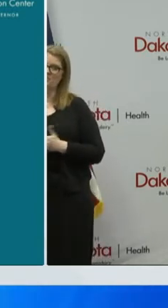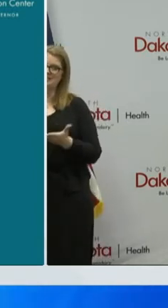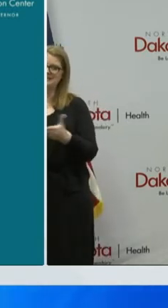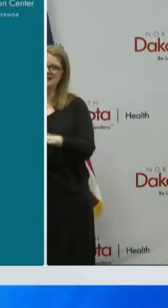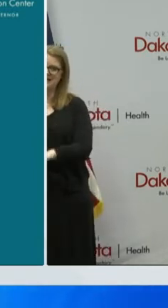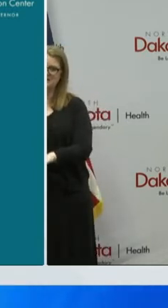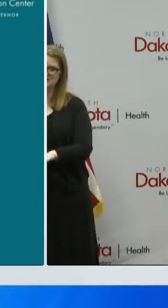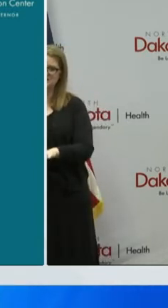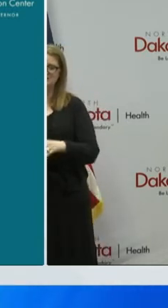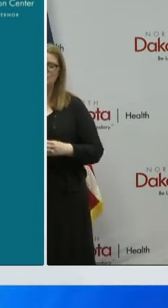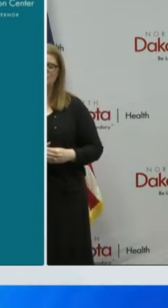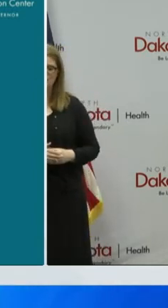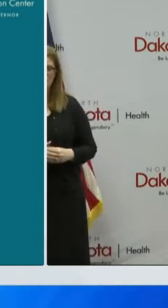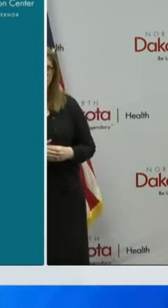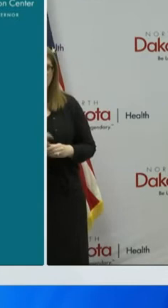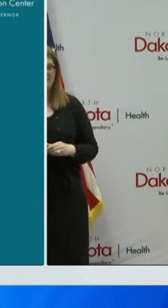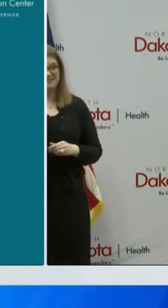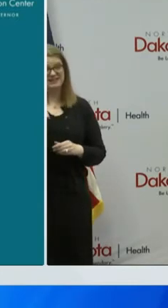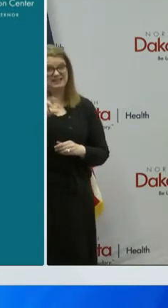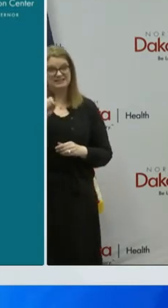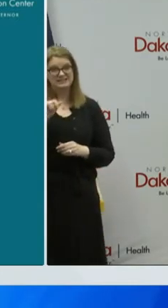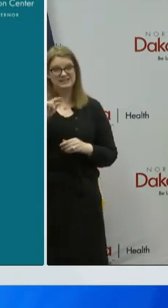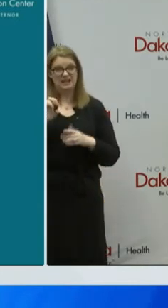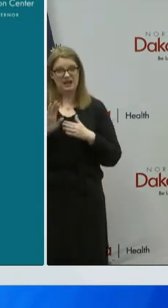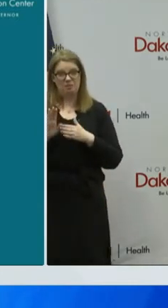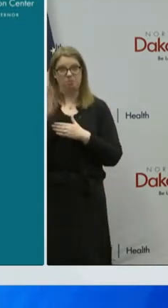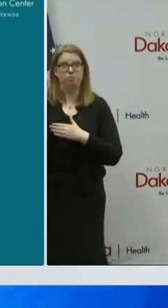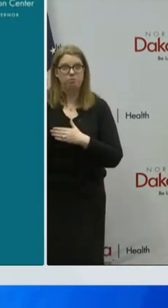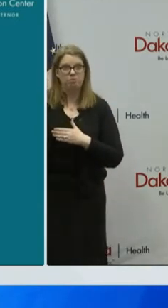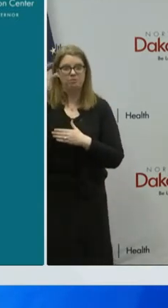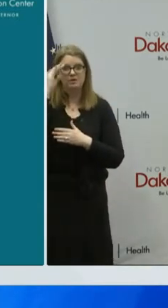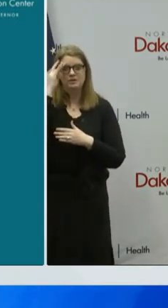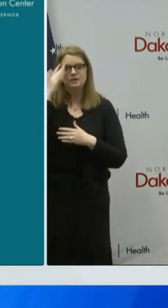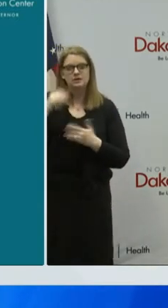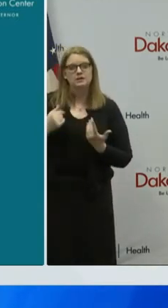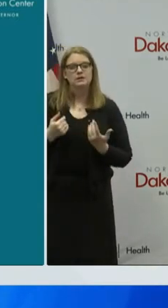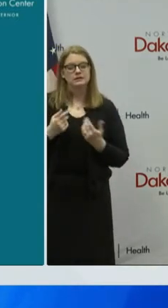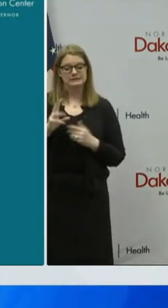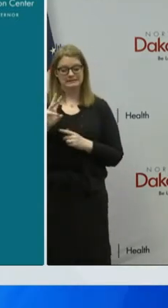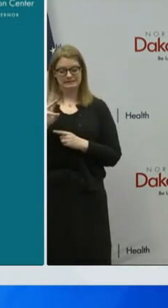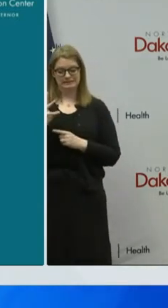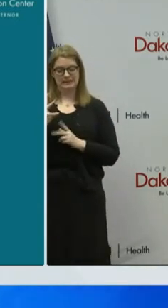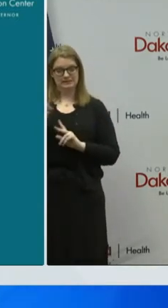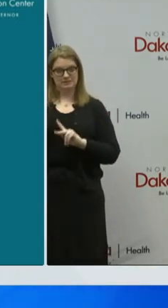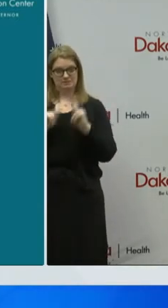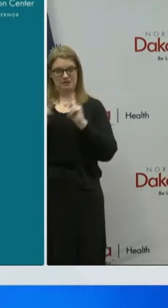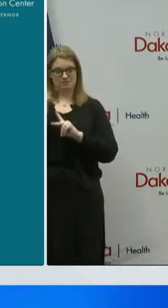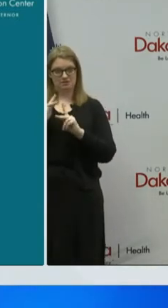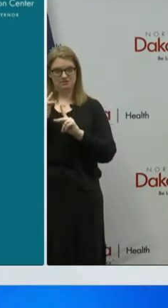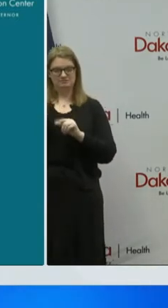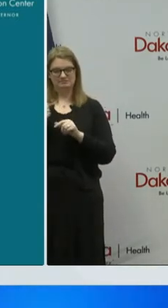RECOVER FROM THIS, AND AGAIN SADLY MOVE UP TO 14 DEATHS TODAY. BIG JUMP ON THE SLIDE FROM